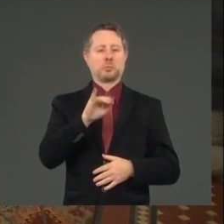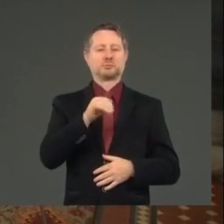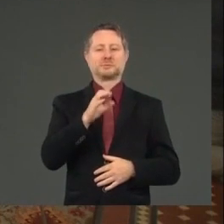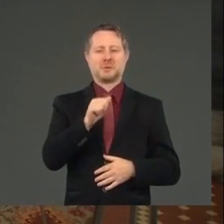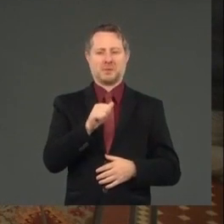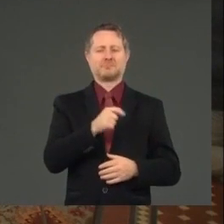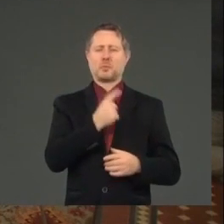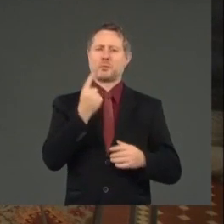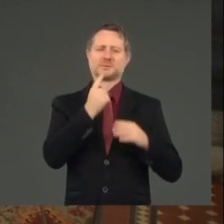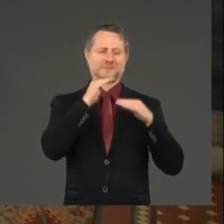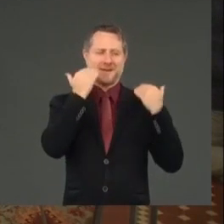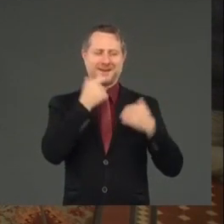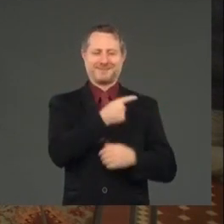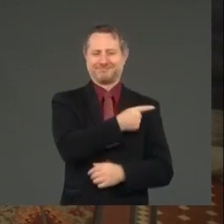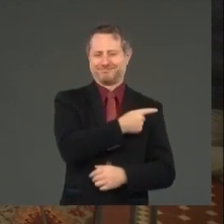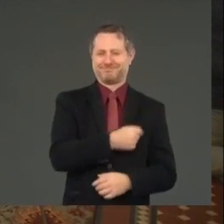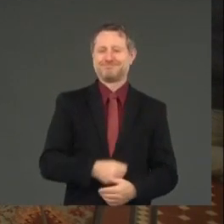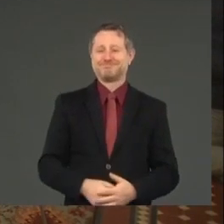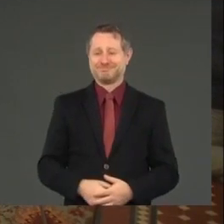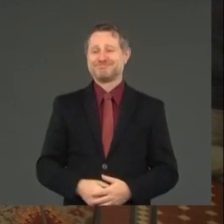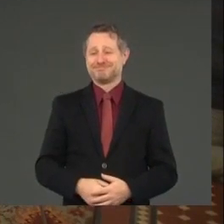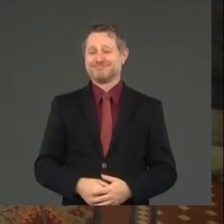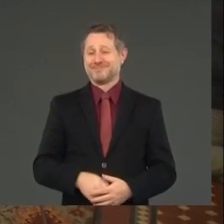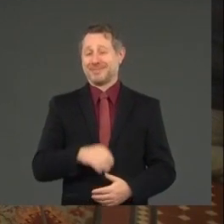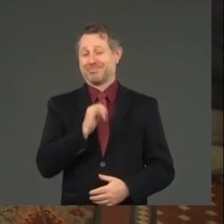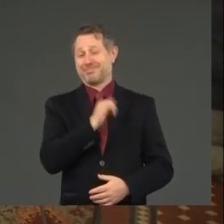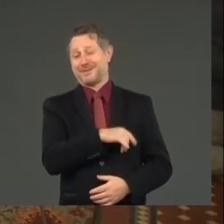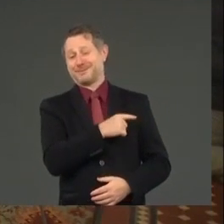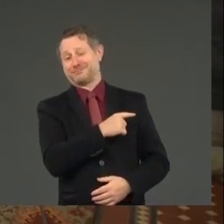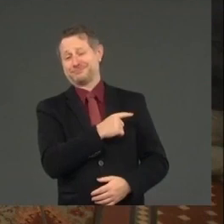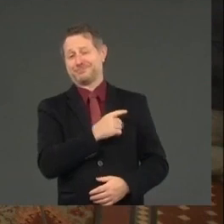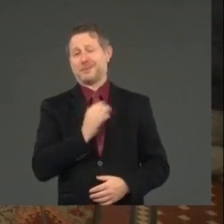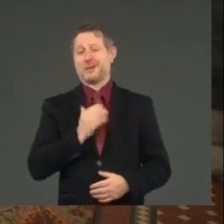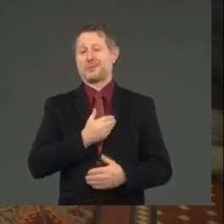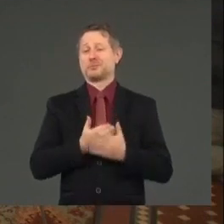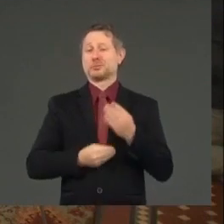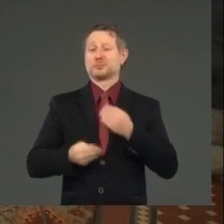FROM MY LEFT WE HAVE BUDGET